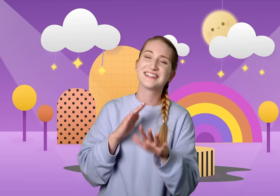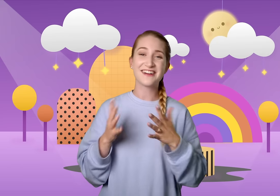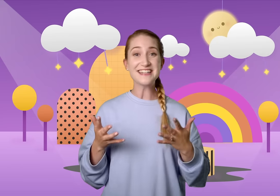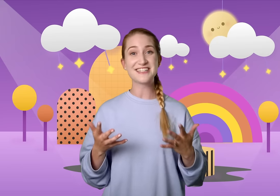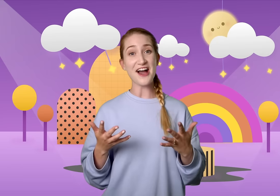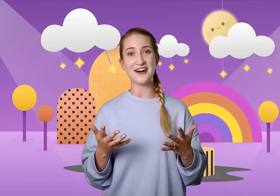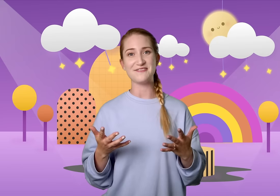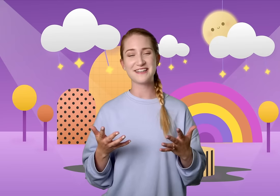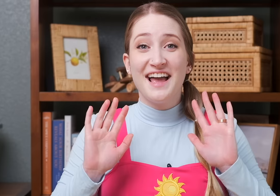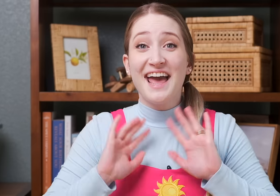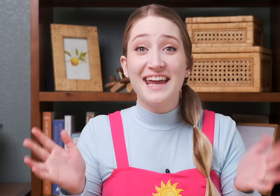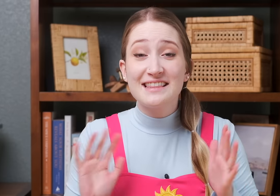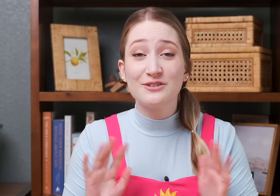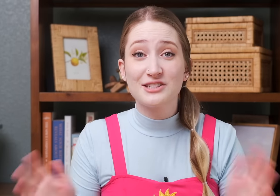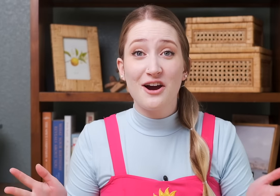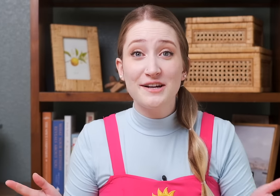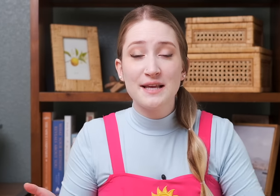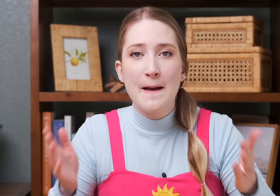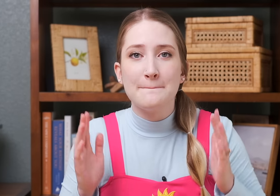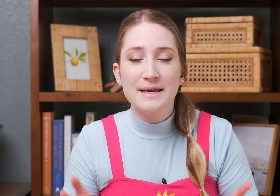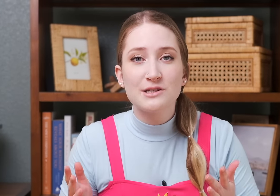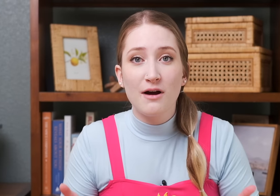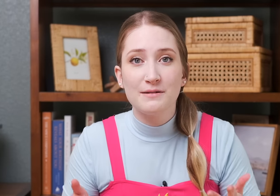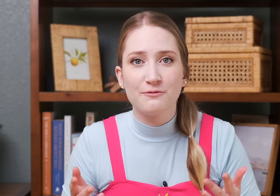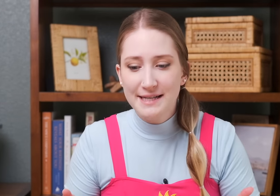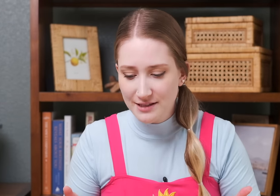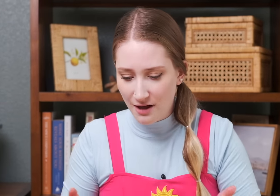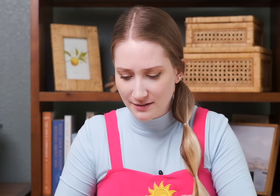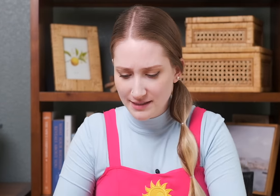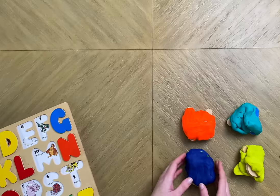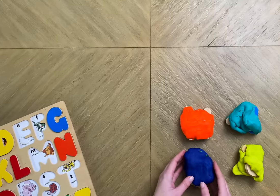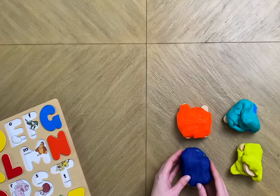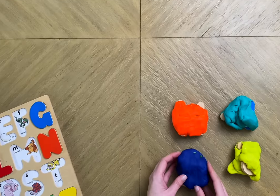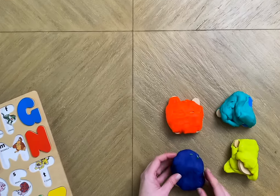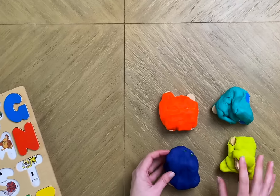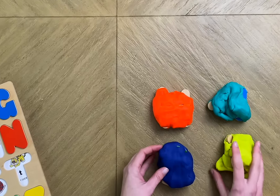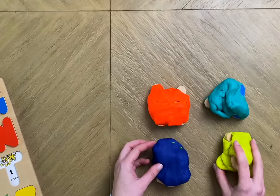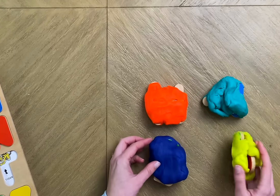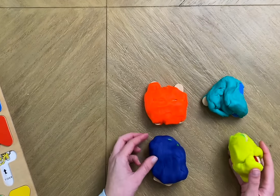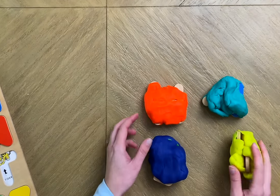Great job! Hey Little Stars, Miss Robin reads a lot. sent me these things.